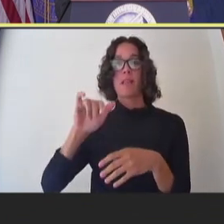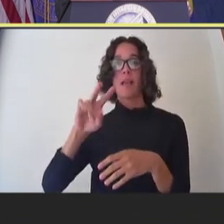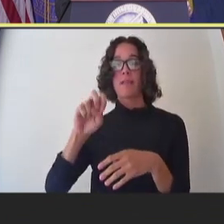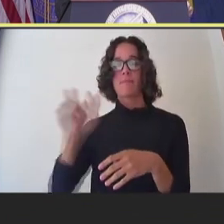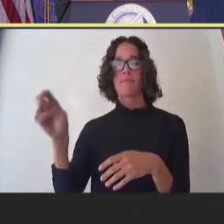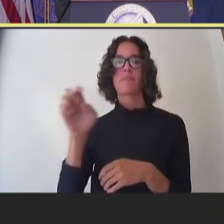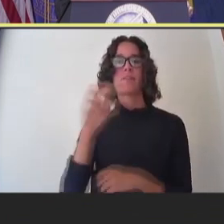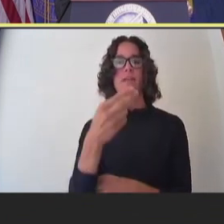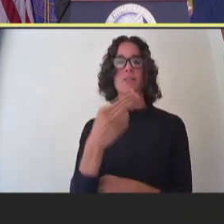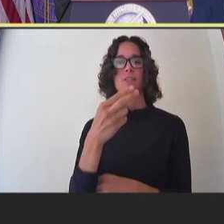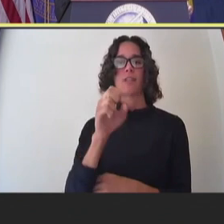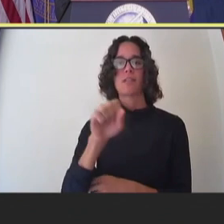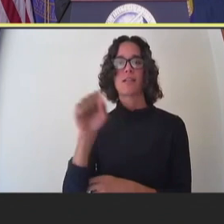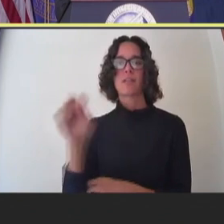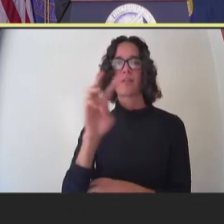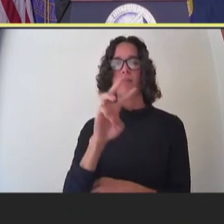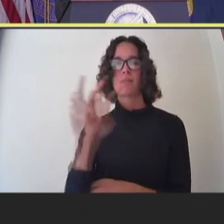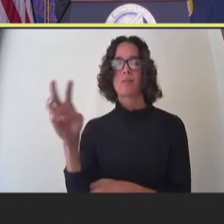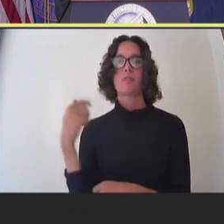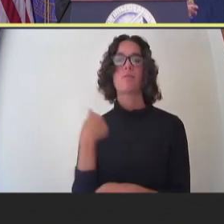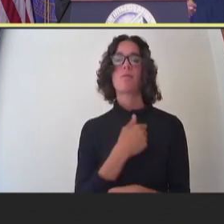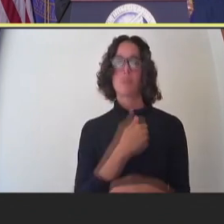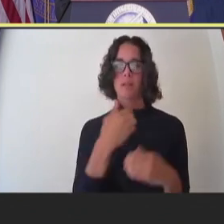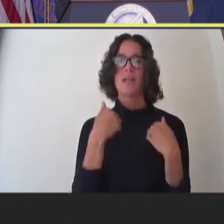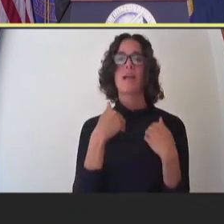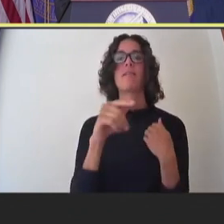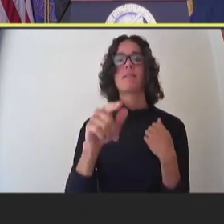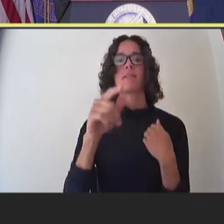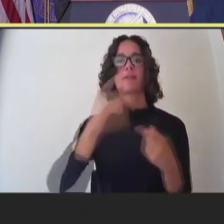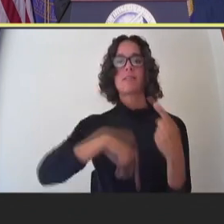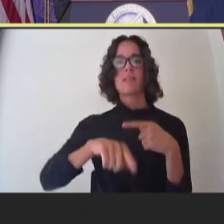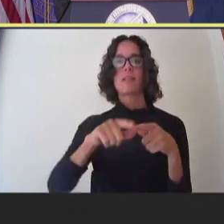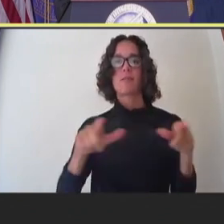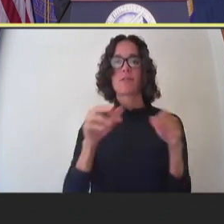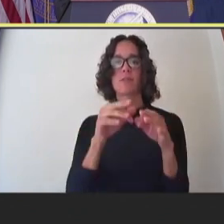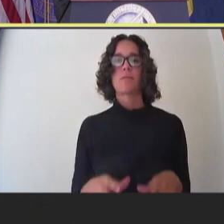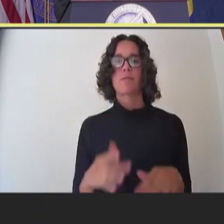available on the HHS livestream. I appreciate the efforts of this team to make our meeting more